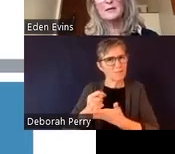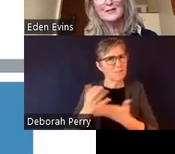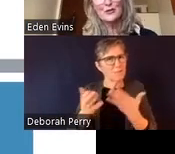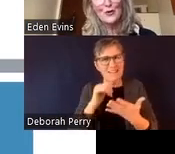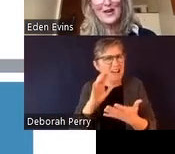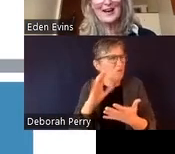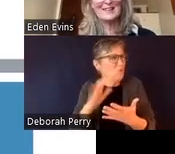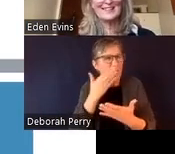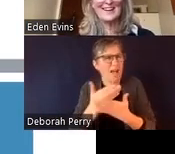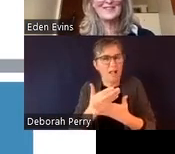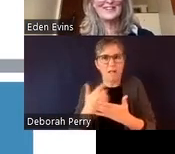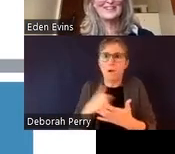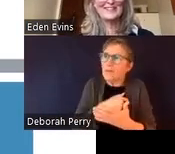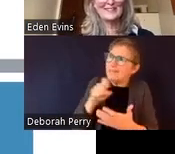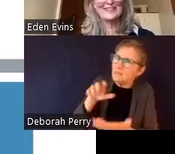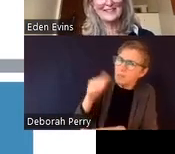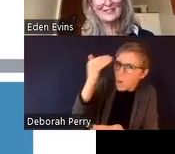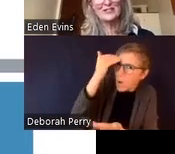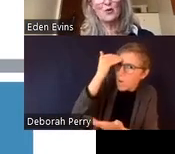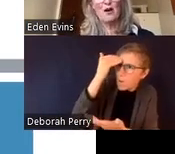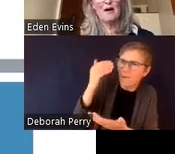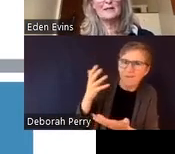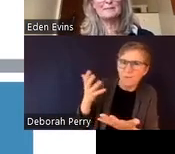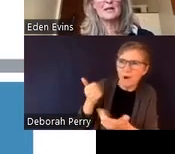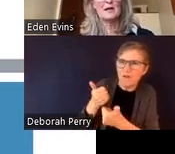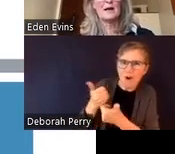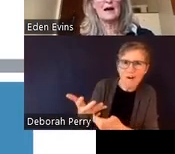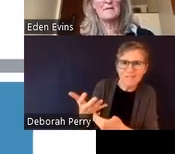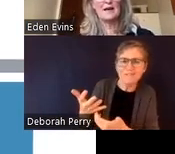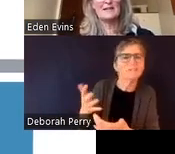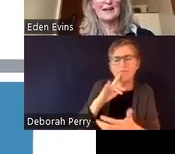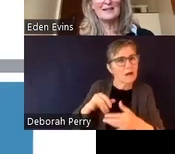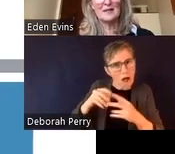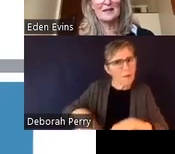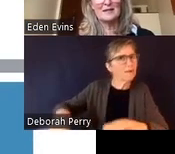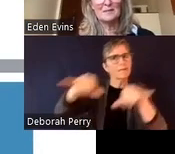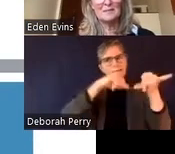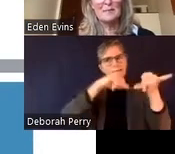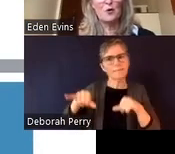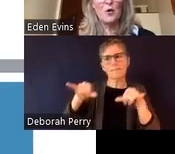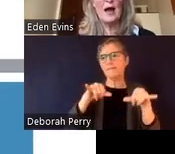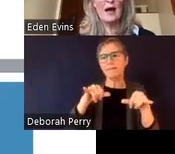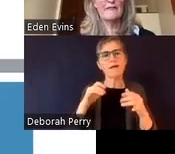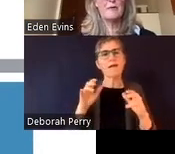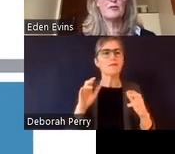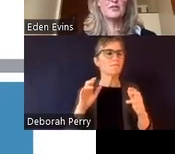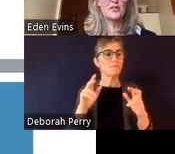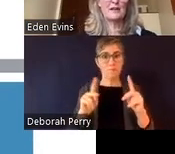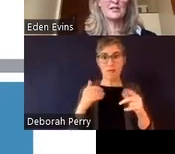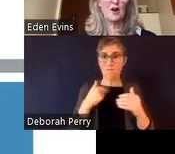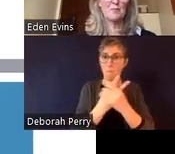we need to know that, because it's just so common and that people who have both challenges are